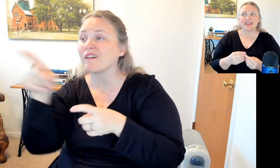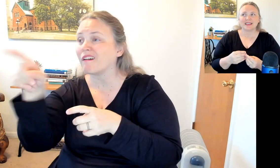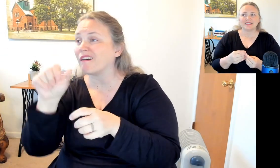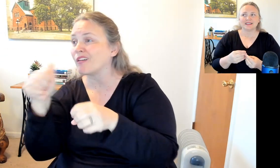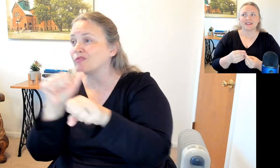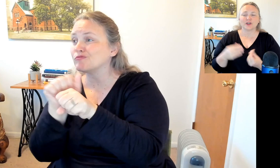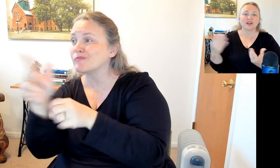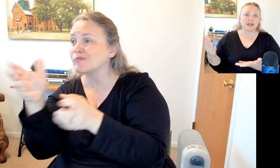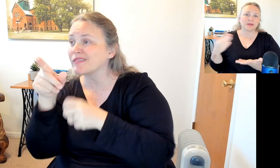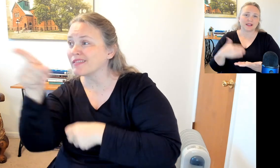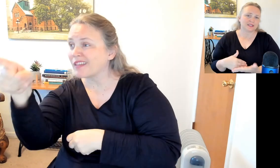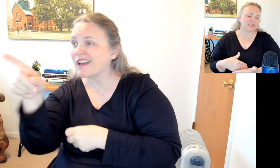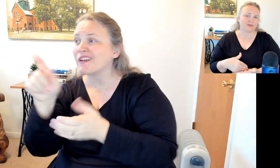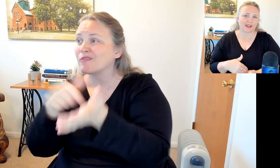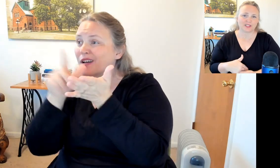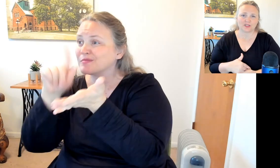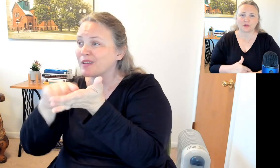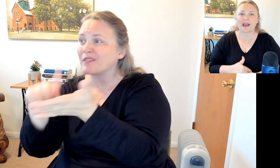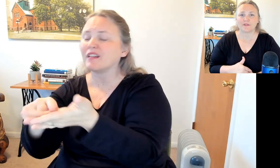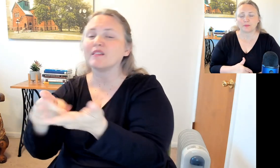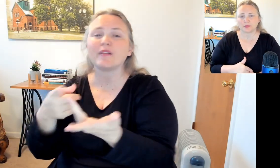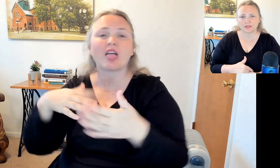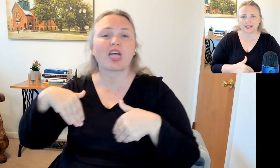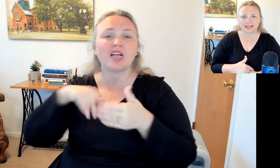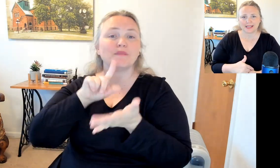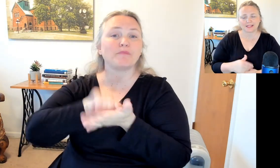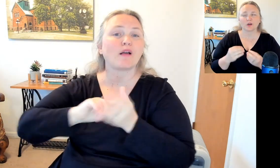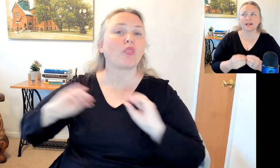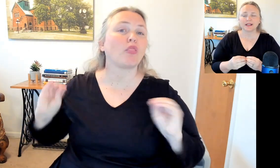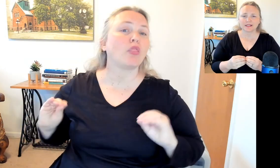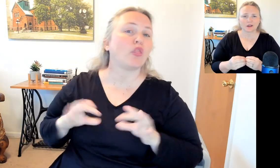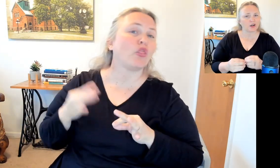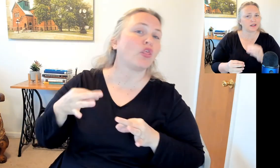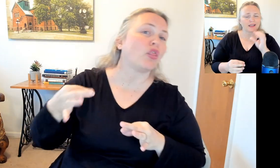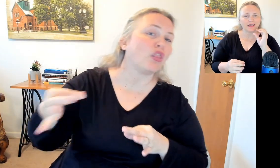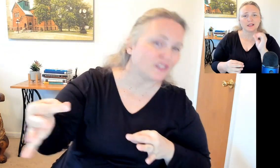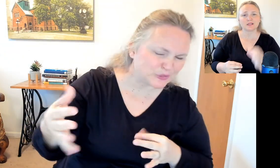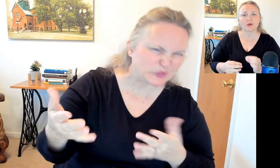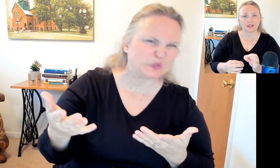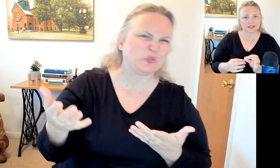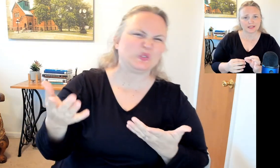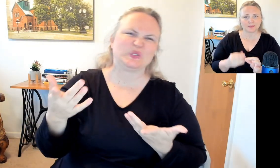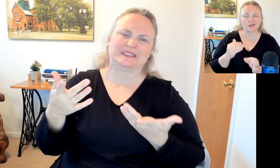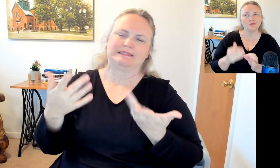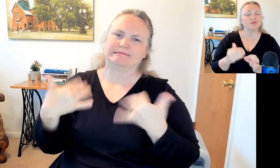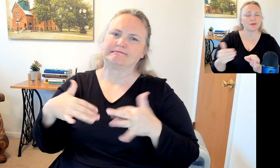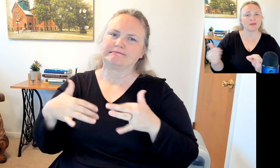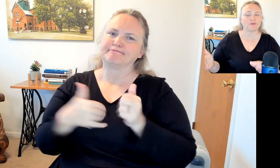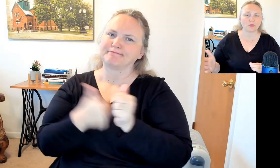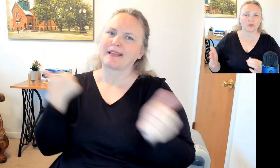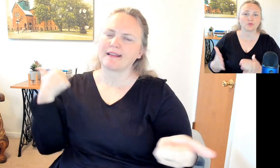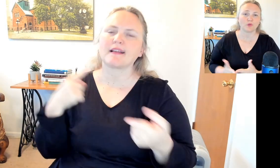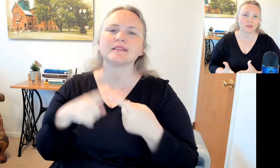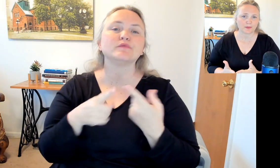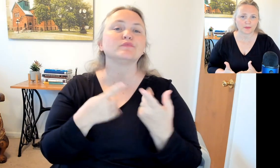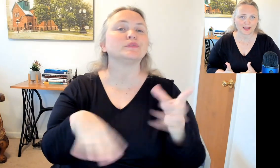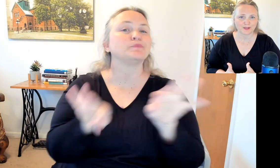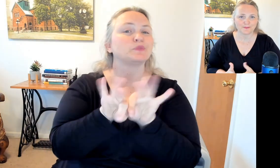then you're going to be at a disadvantage if you haven't published anything. We're going to get started taking the smallest steps to move something forward towards publication.